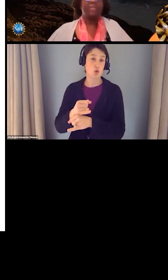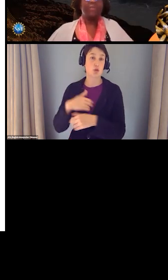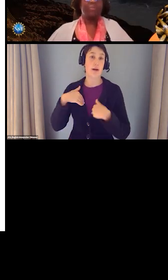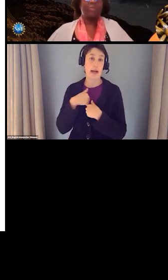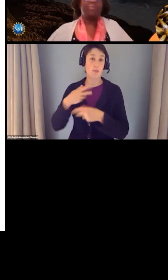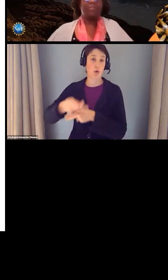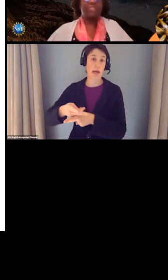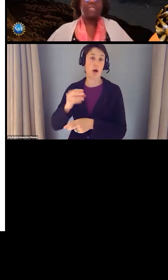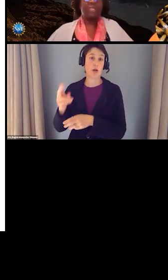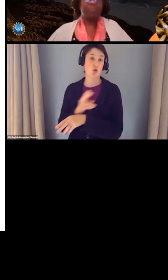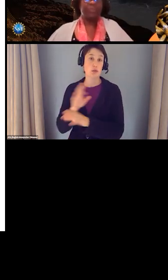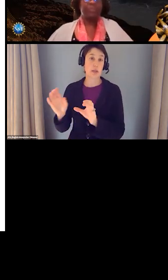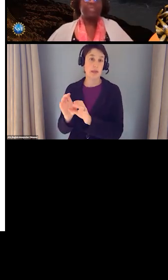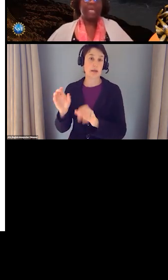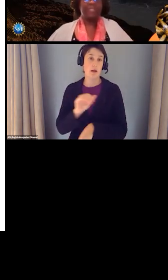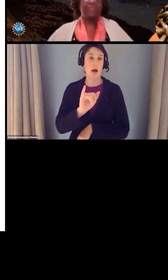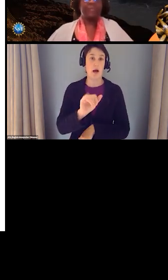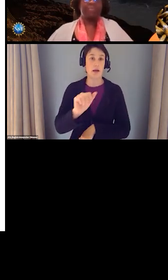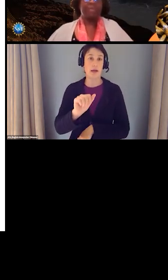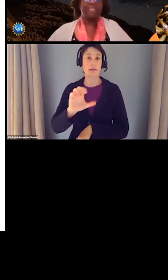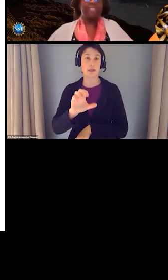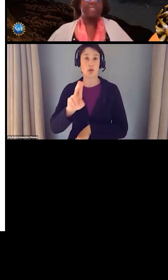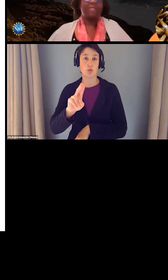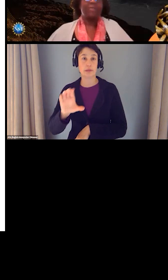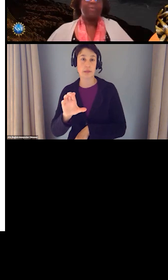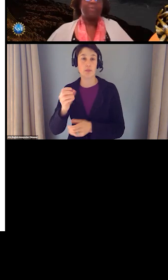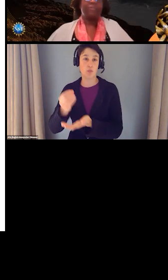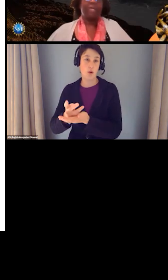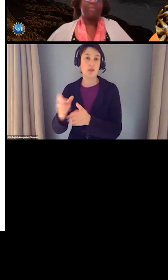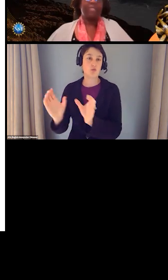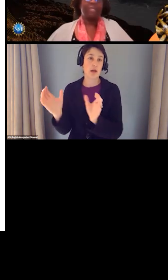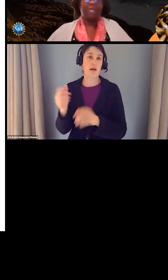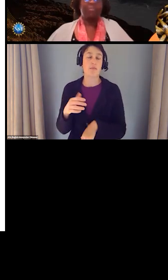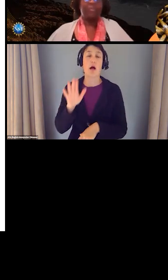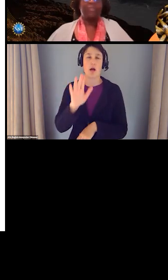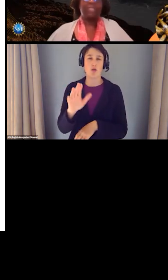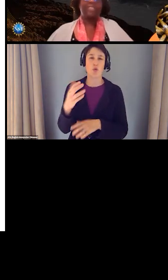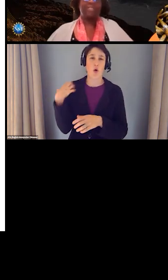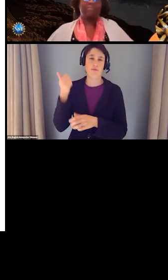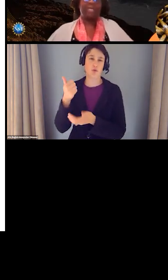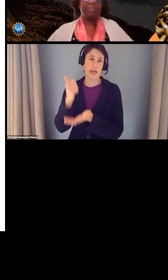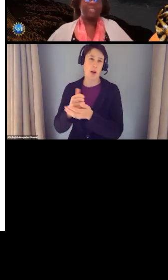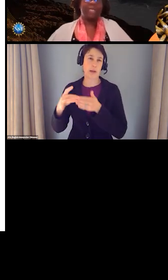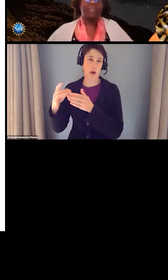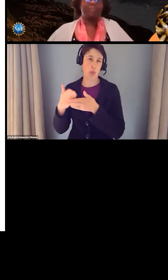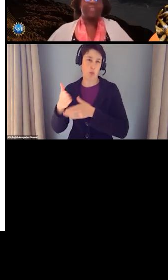and your program officer can help you guide you through their process; or if you have unallowable or unjustified budget items.